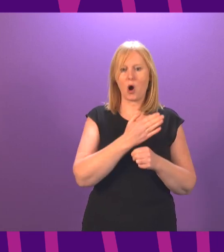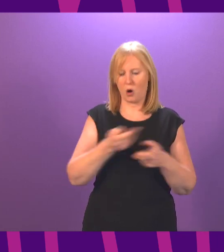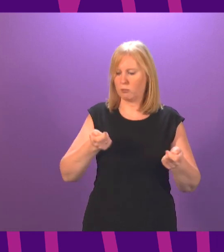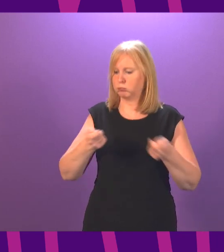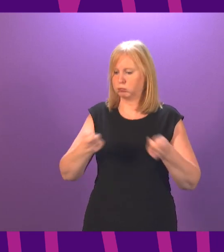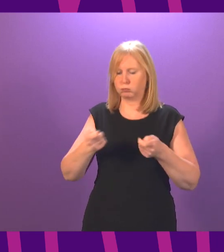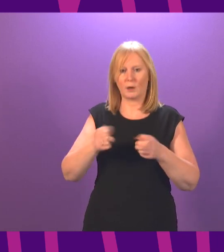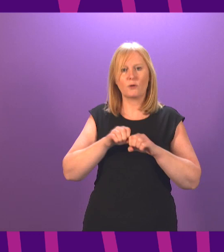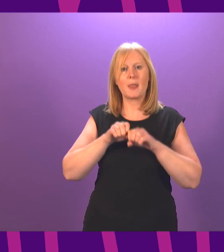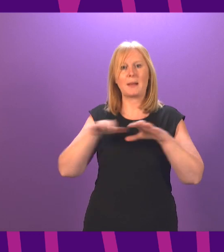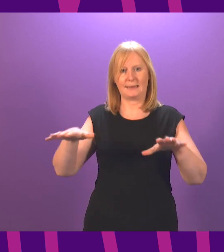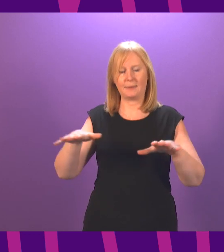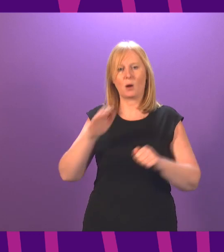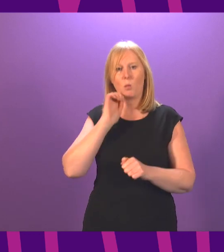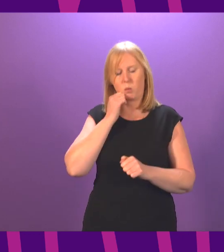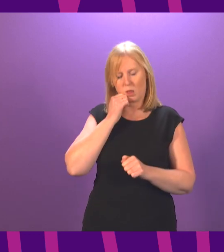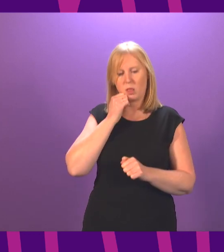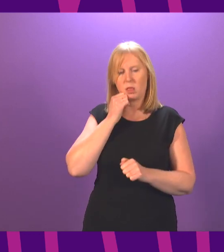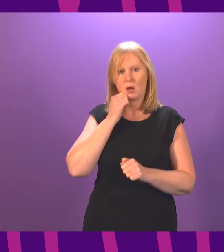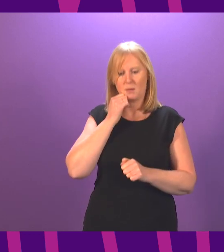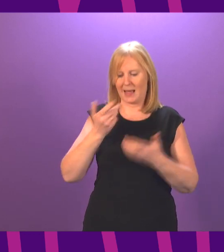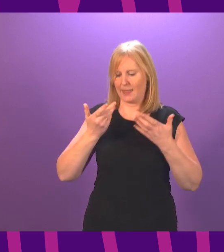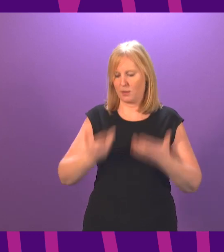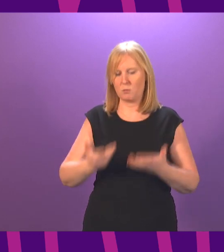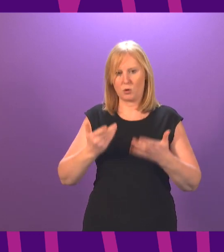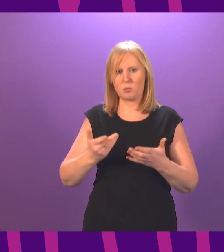of the pandemic. That is right and proper. Right now, however, the most important thing